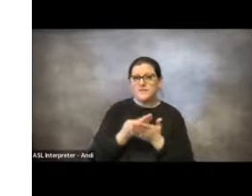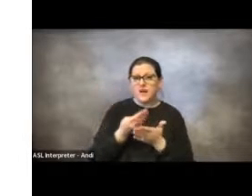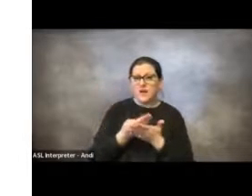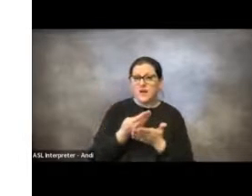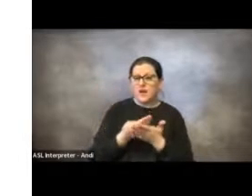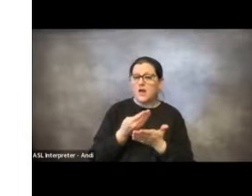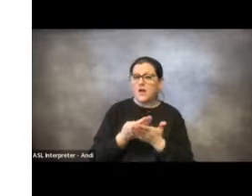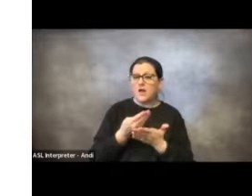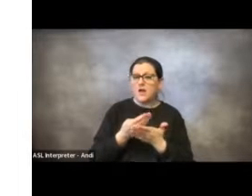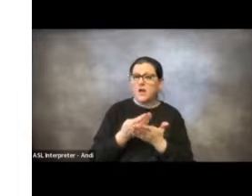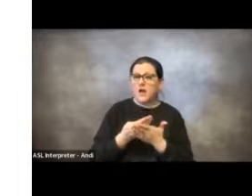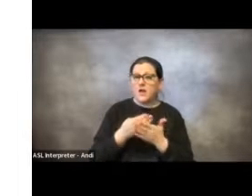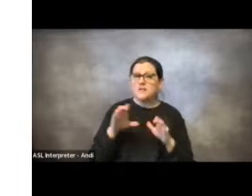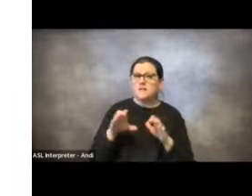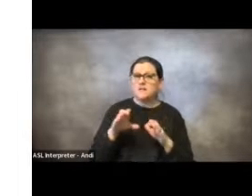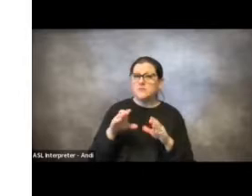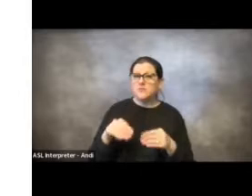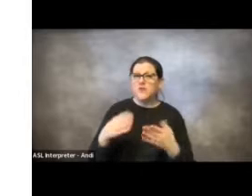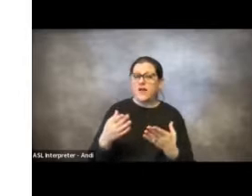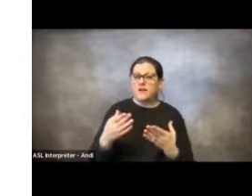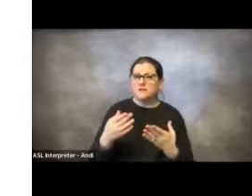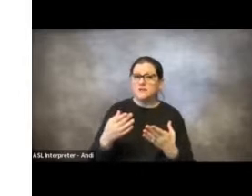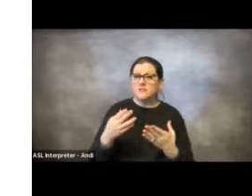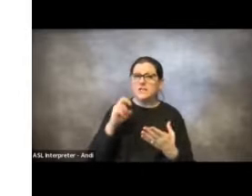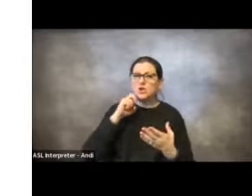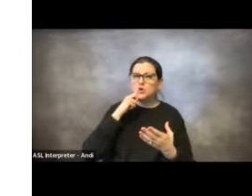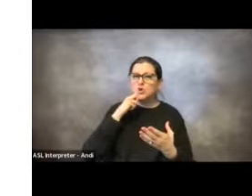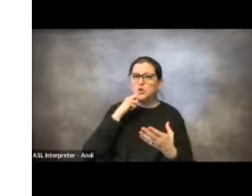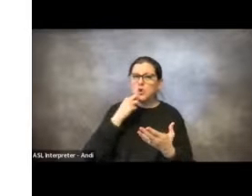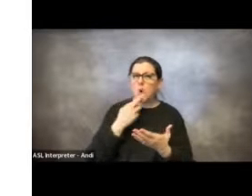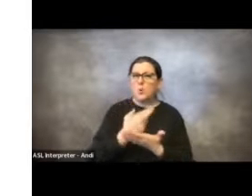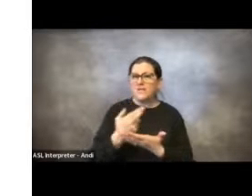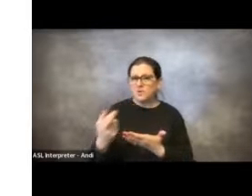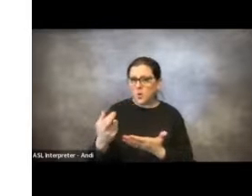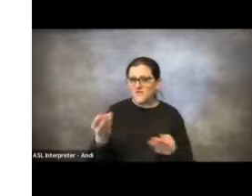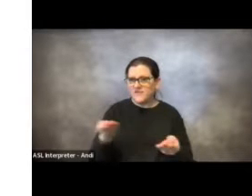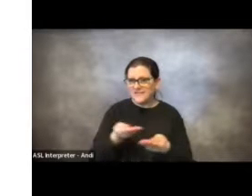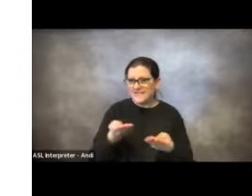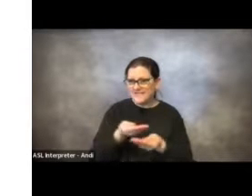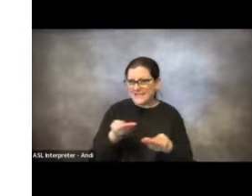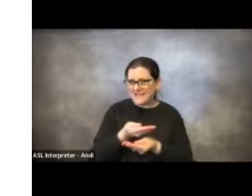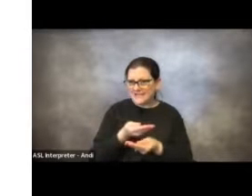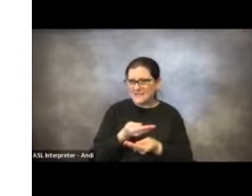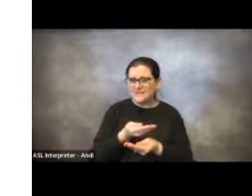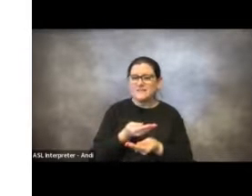rehabilitation, or excuse me, the neuro resource facilitation, and we'll also Pro, so it funds